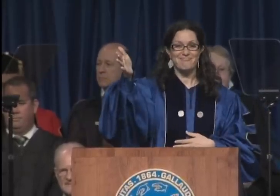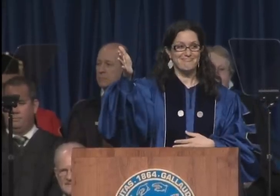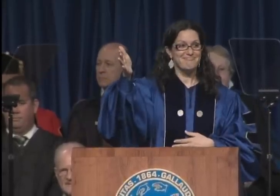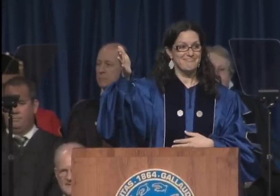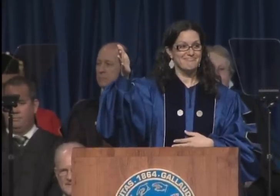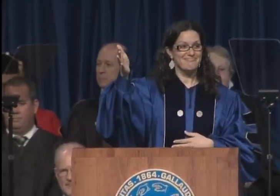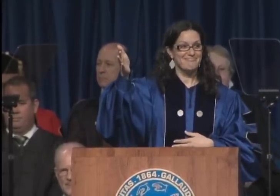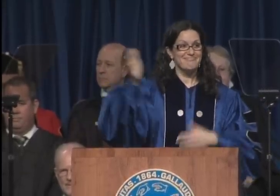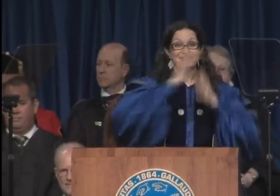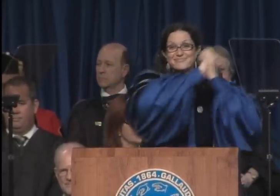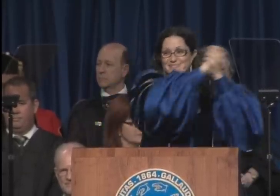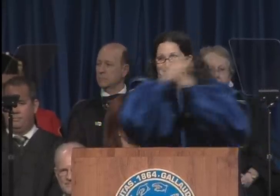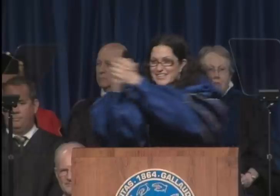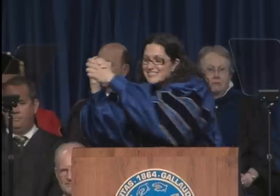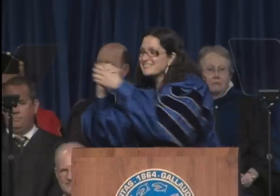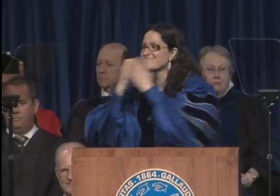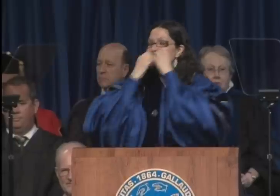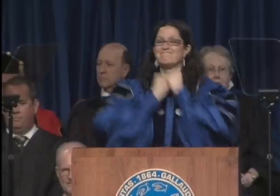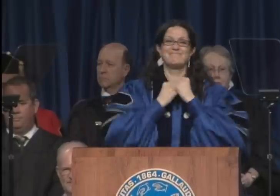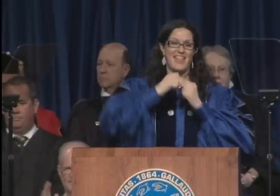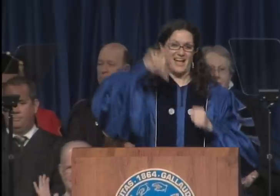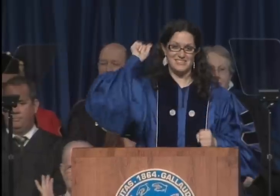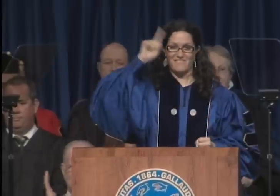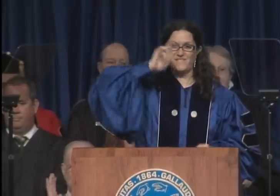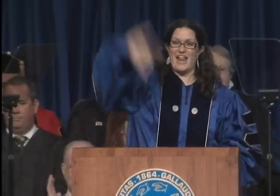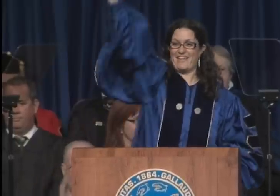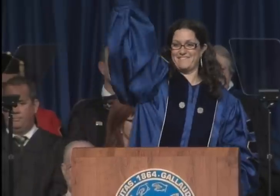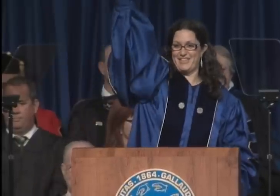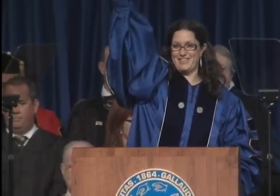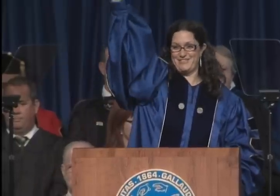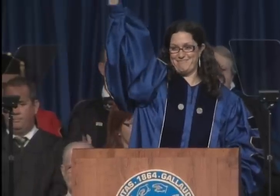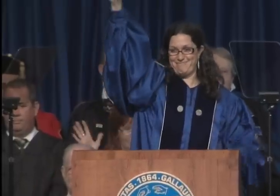Congratulations and forever embrace Gallaudet.